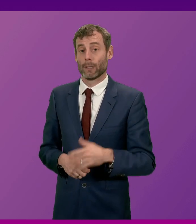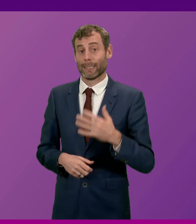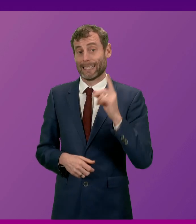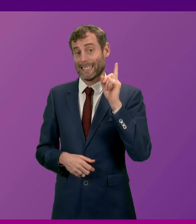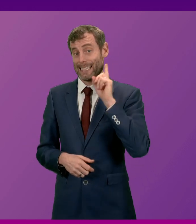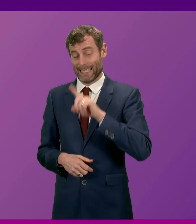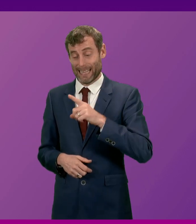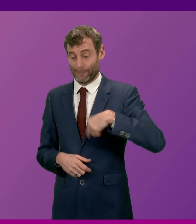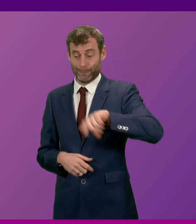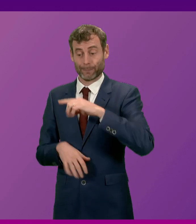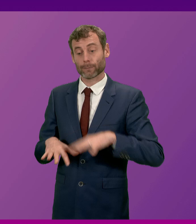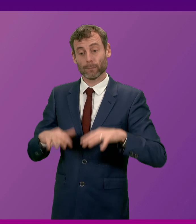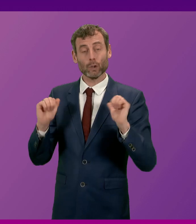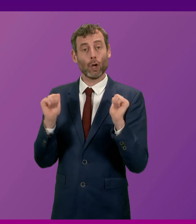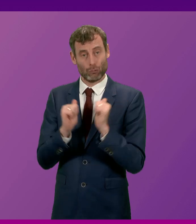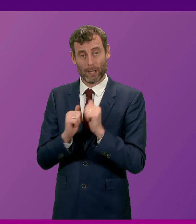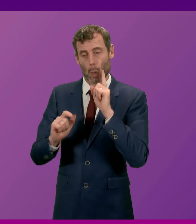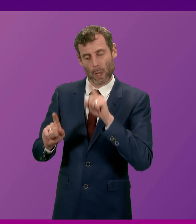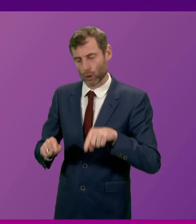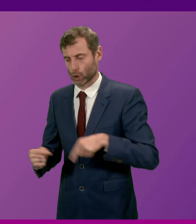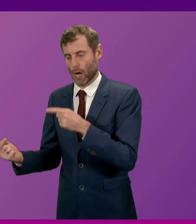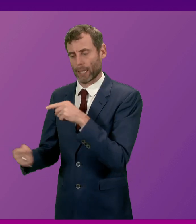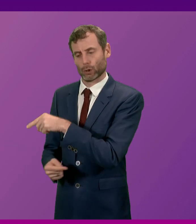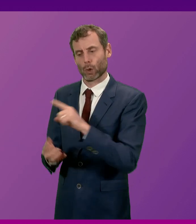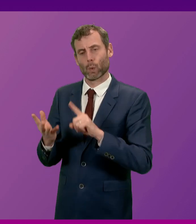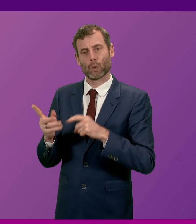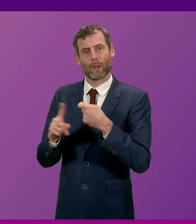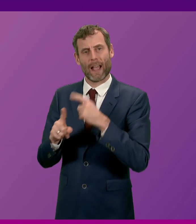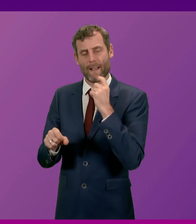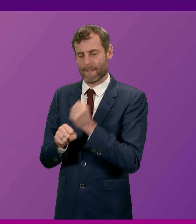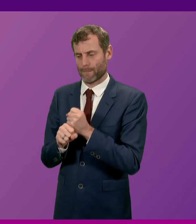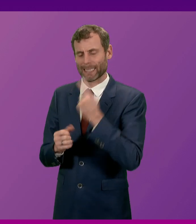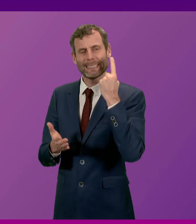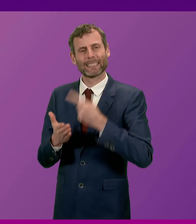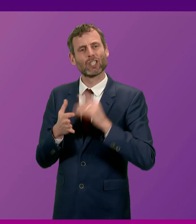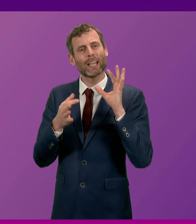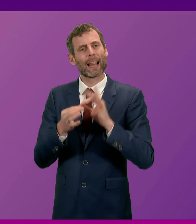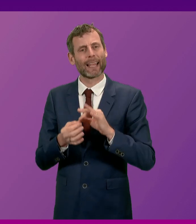United Kingdom Government about the changes to inheritance tax, which will be devastating